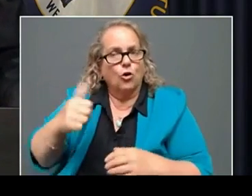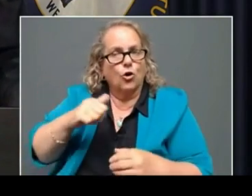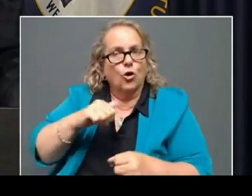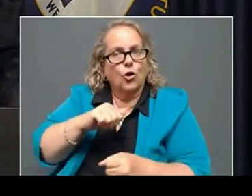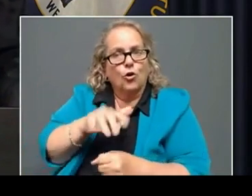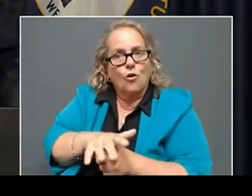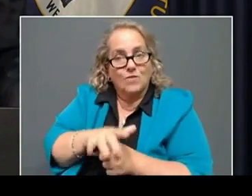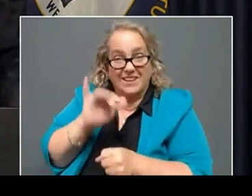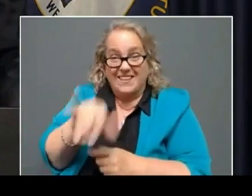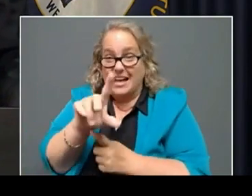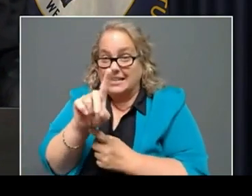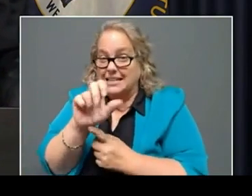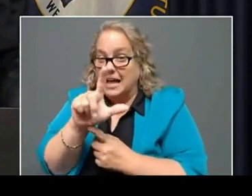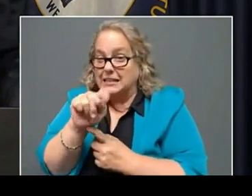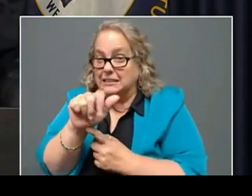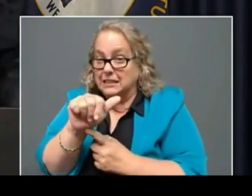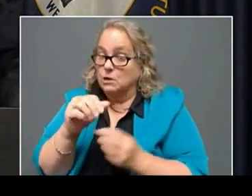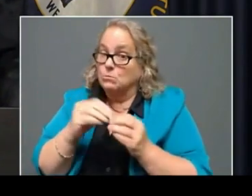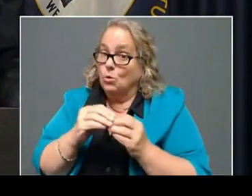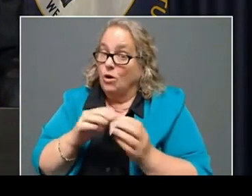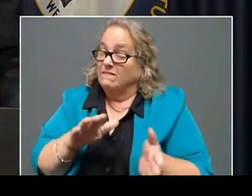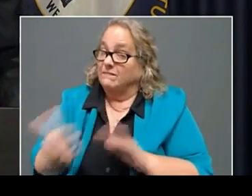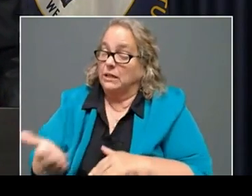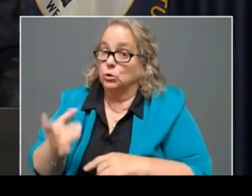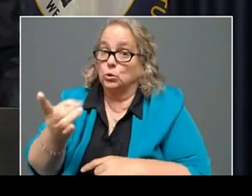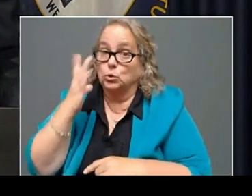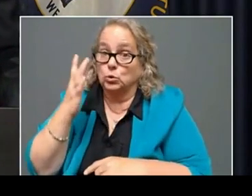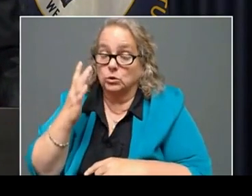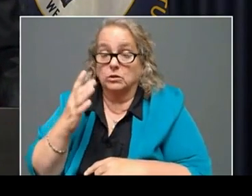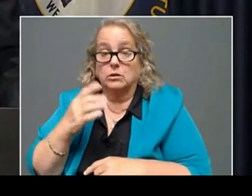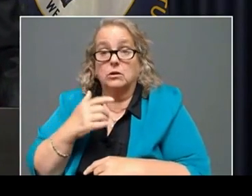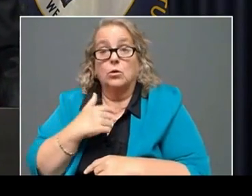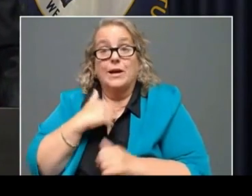we could easily say that it puts more younger people in the hospital, which